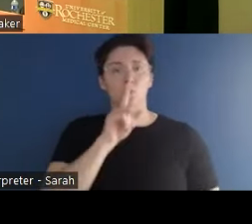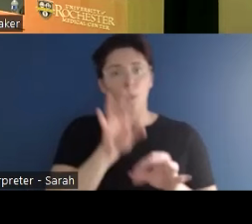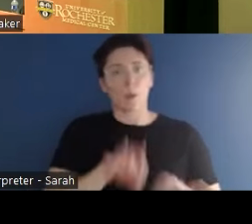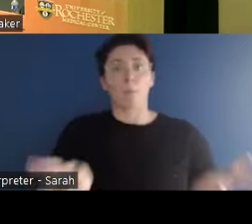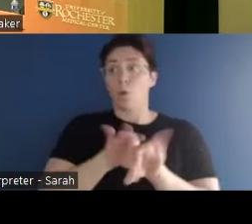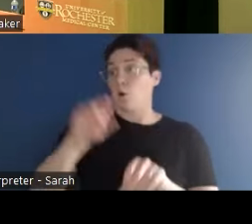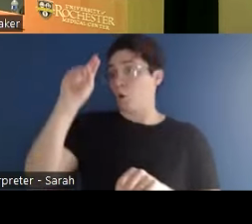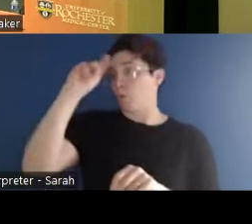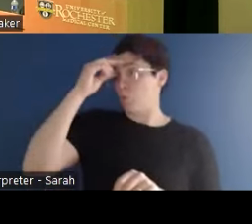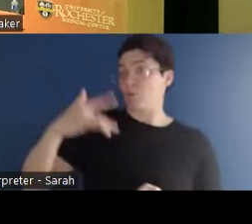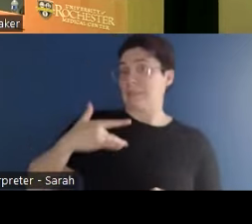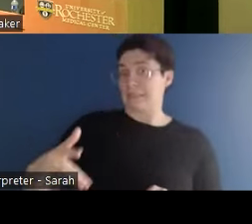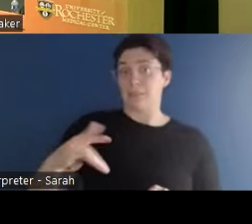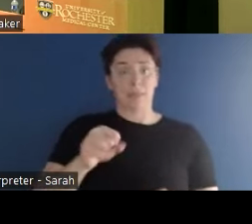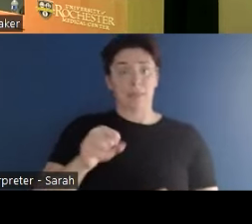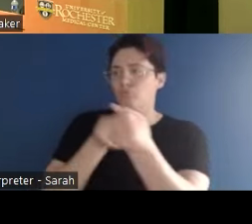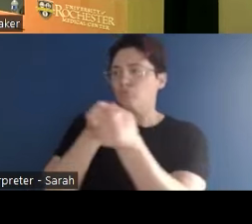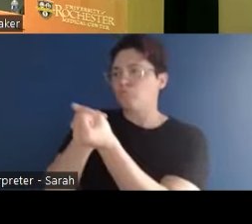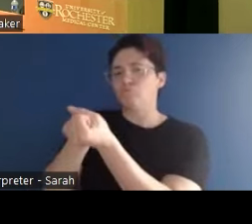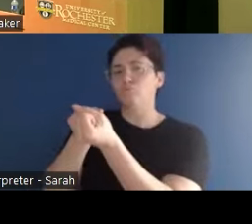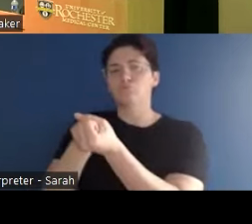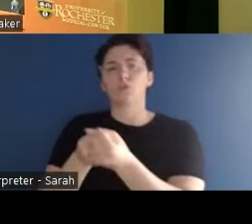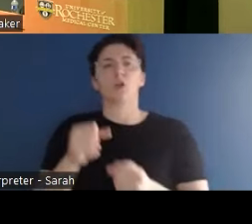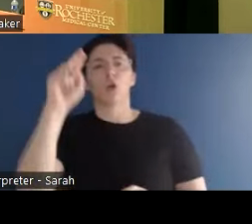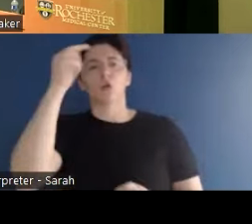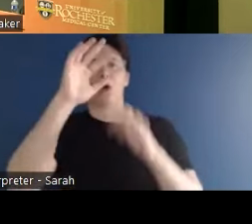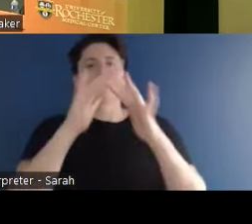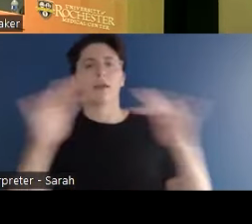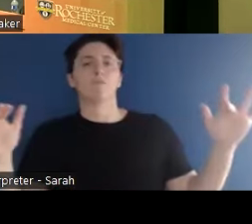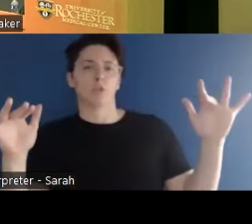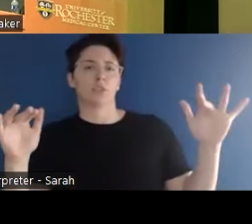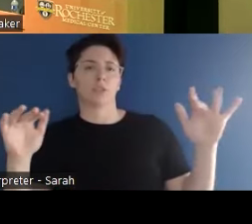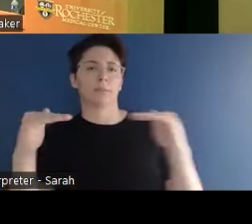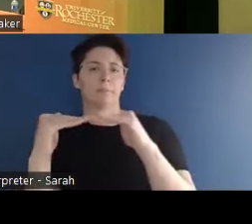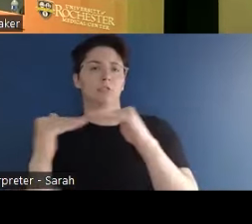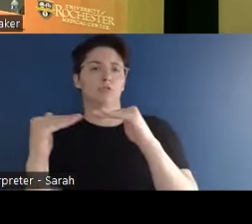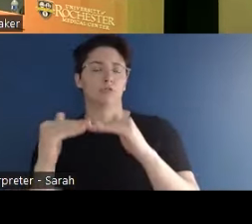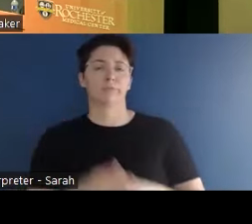individuals can support their neurodiverse peers that could look like hosting smaller